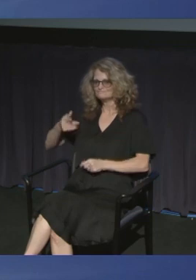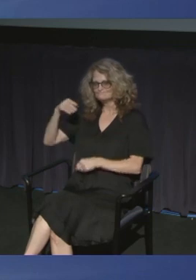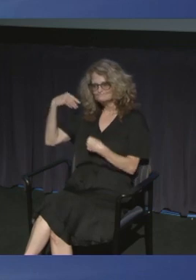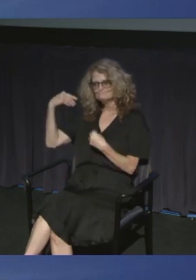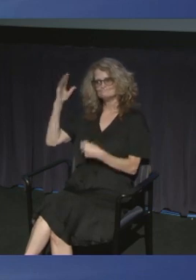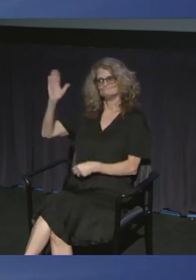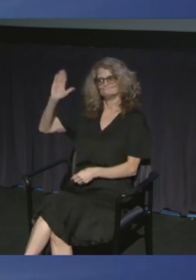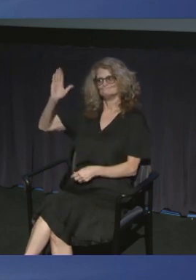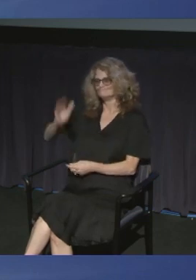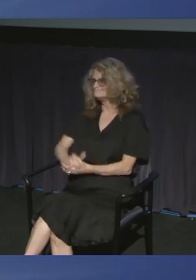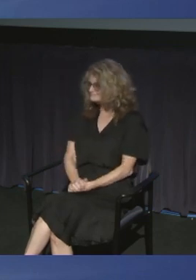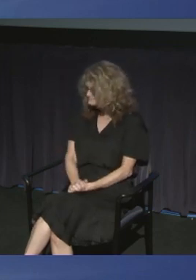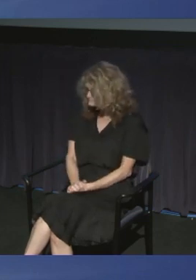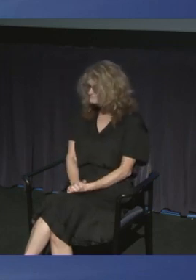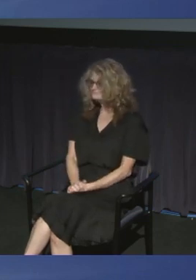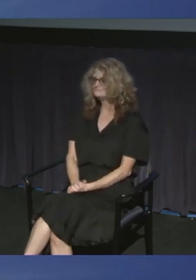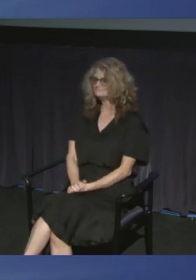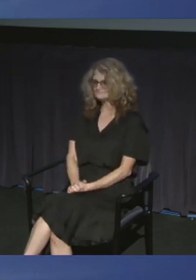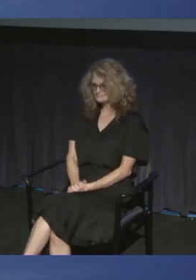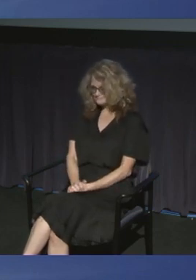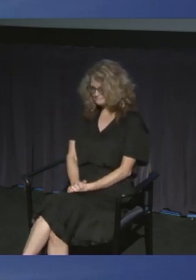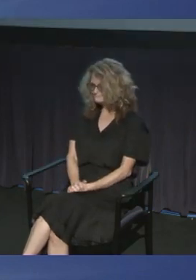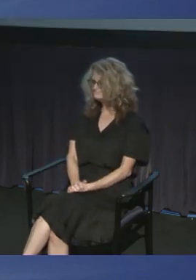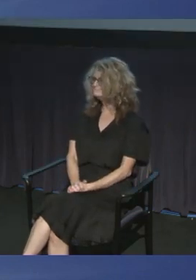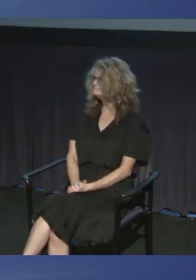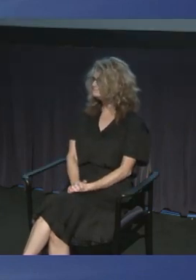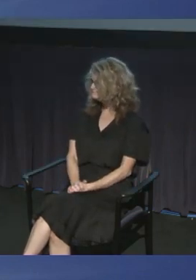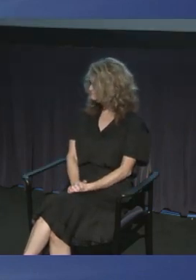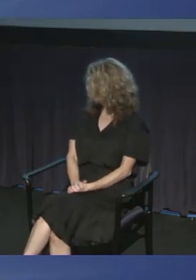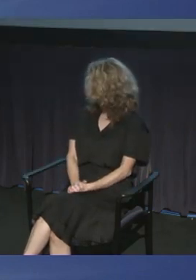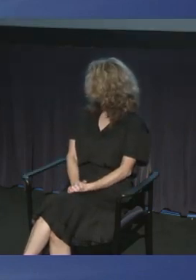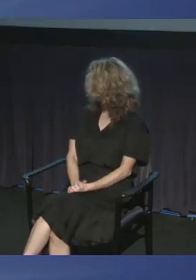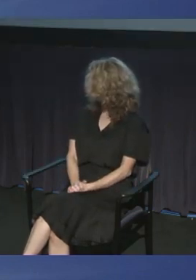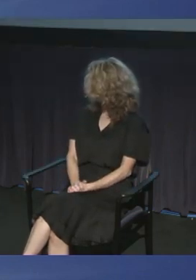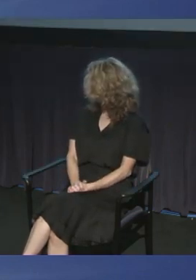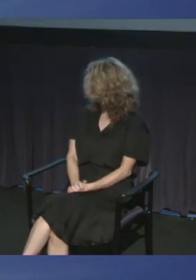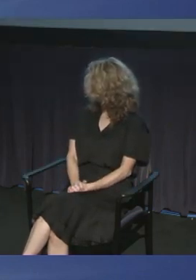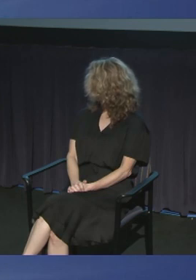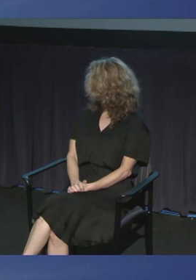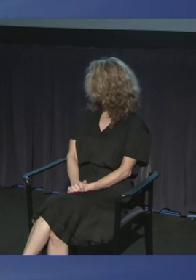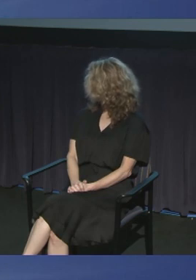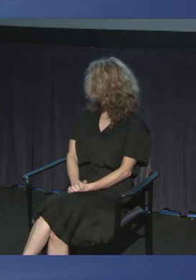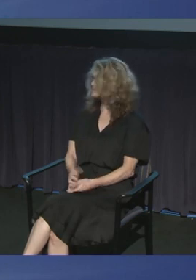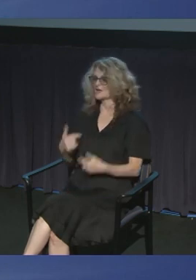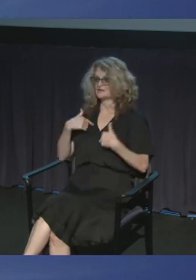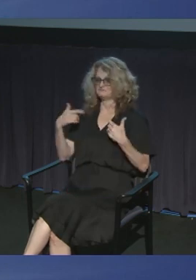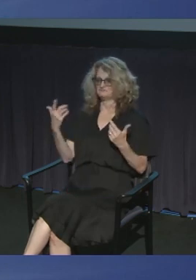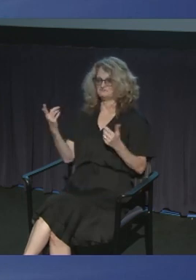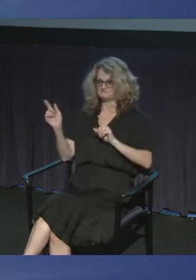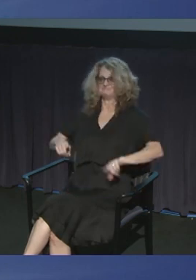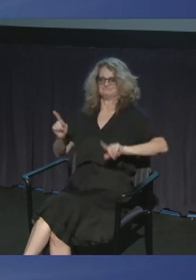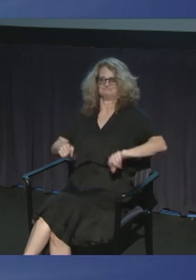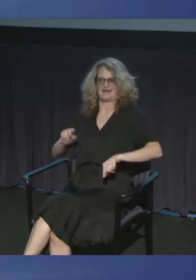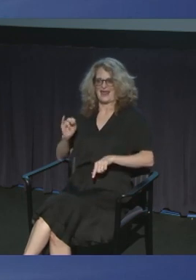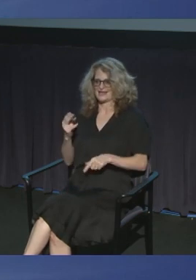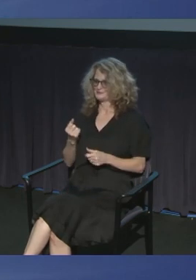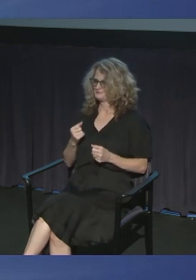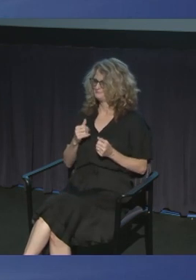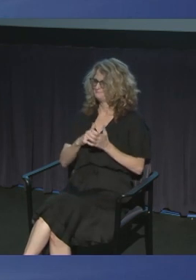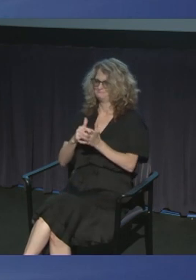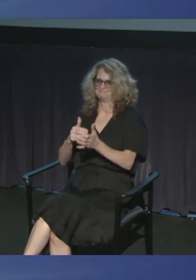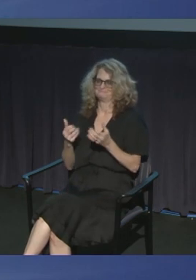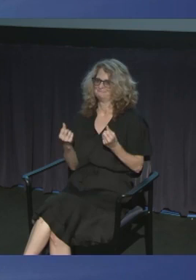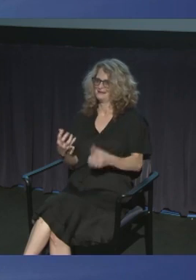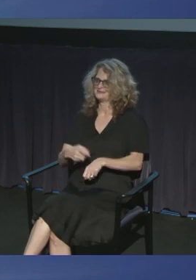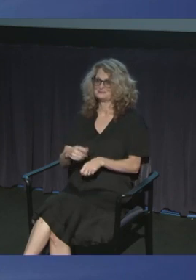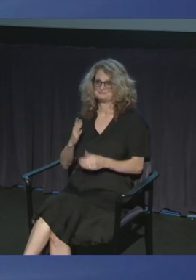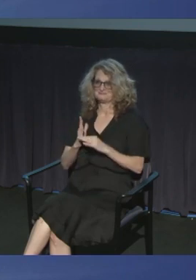TODAY'S LECTURE. I'VE BEEN AT